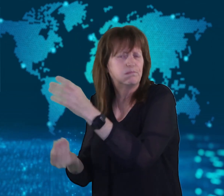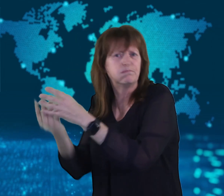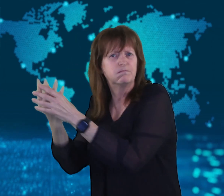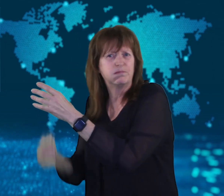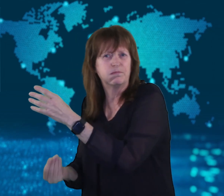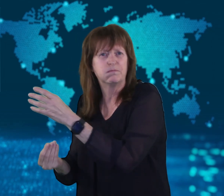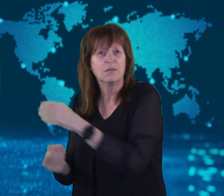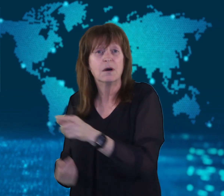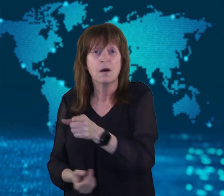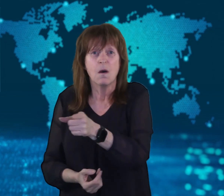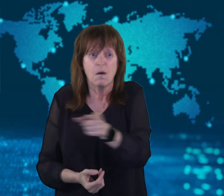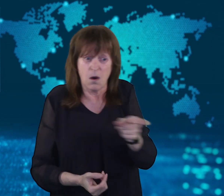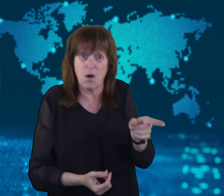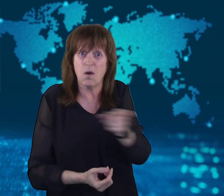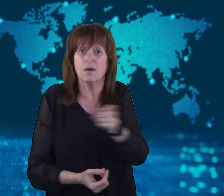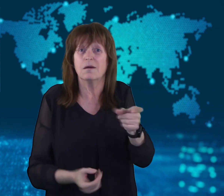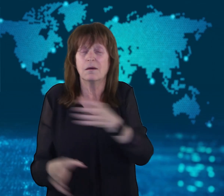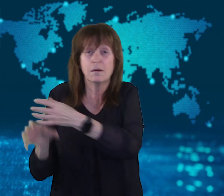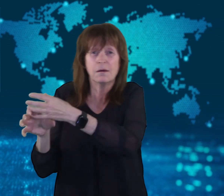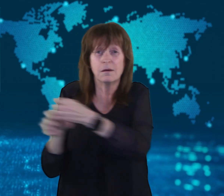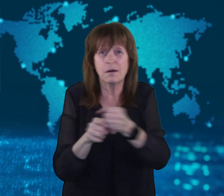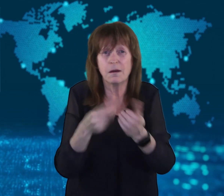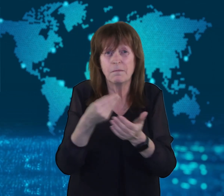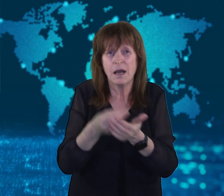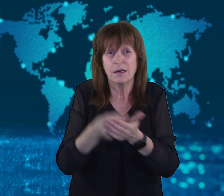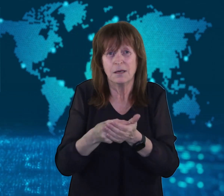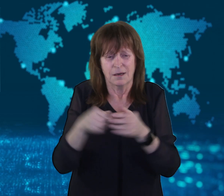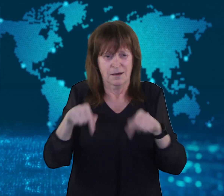already passed away.